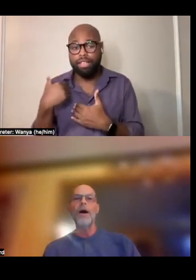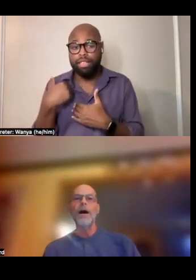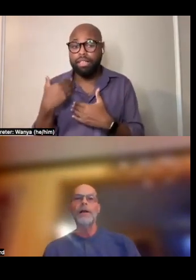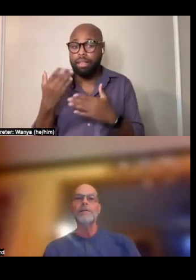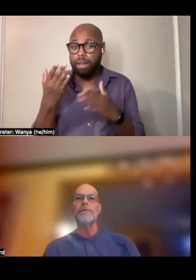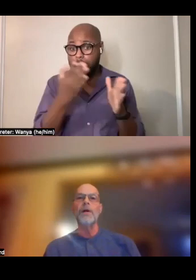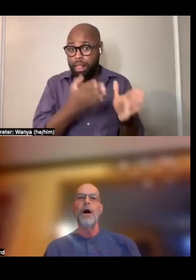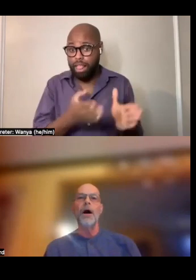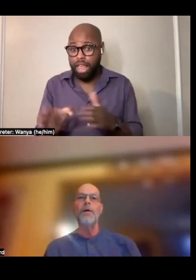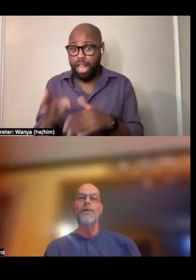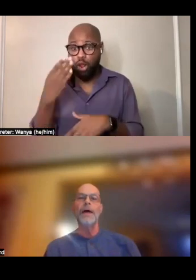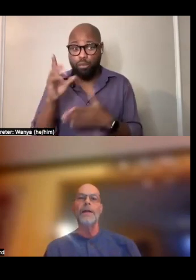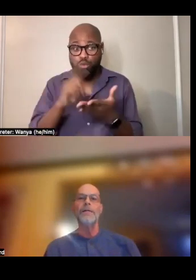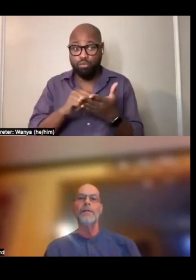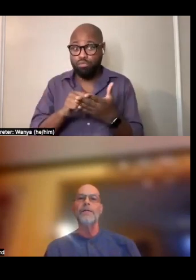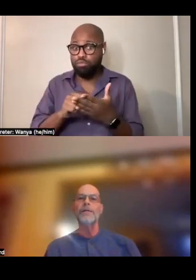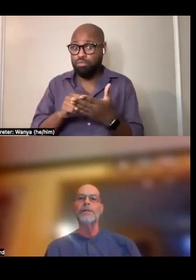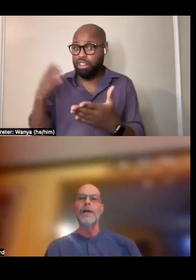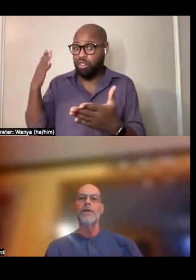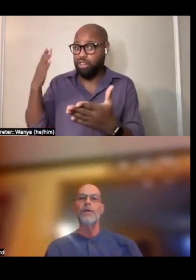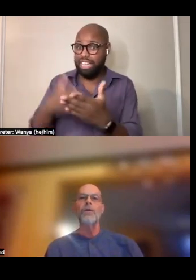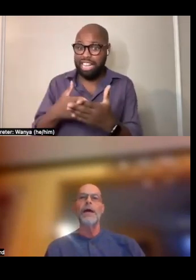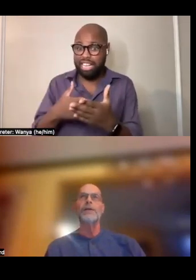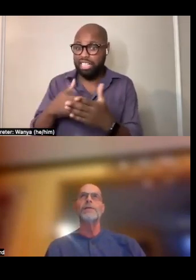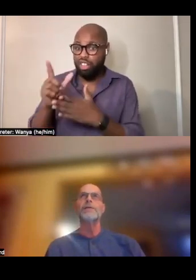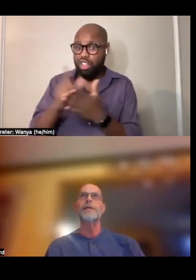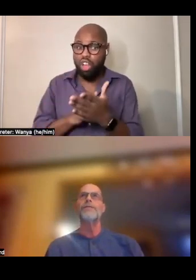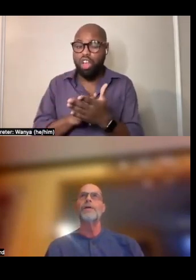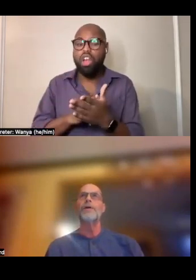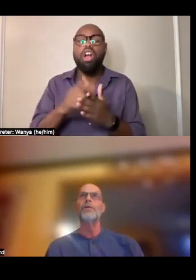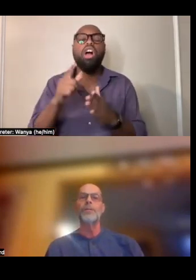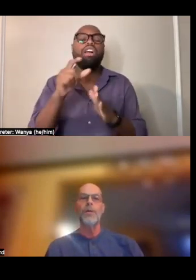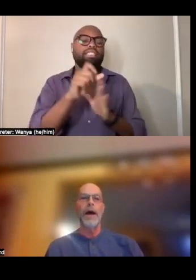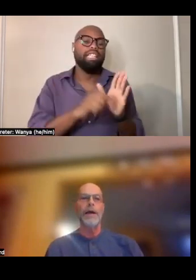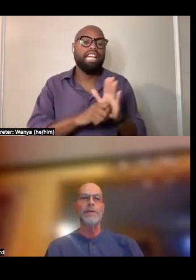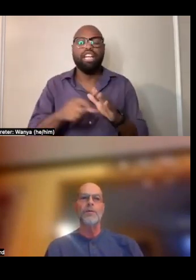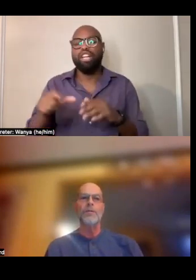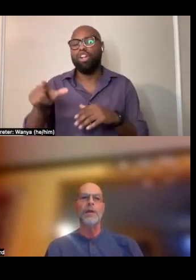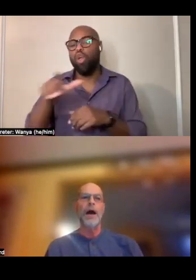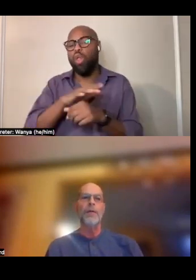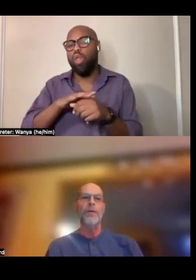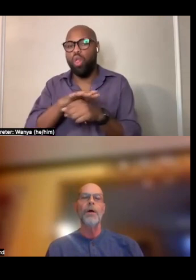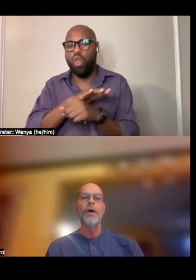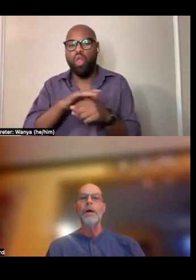violates the law, then the state or local agency for code compliance would be liable.